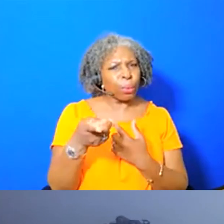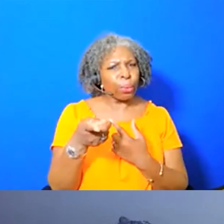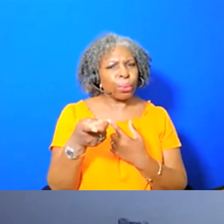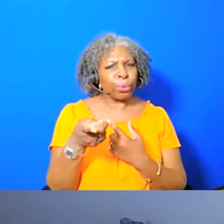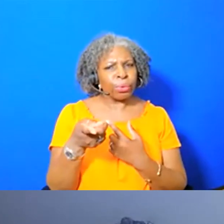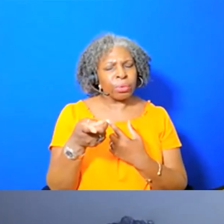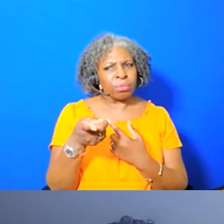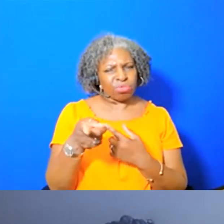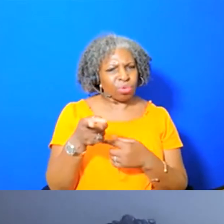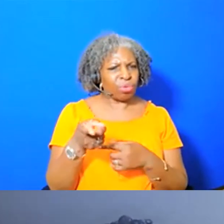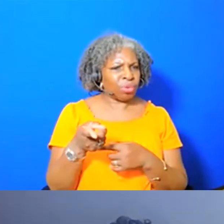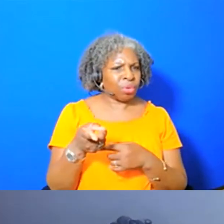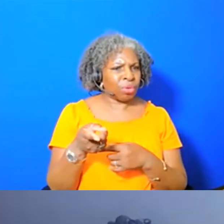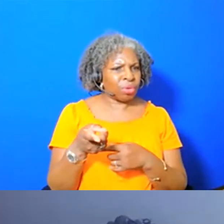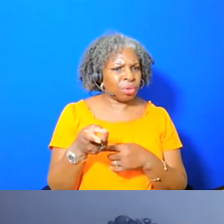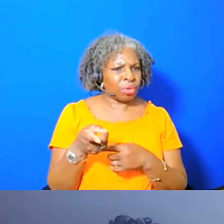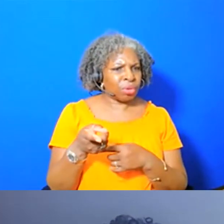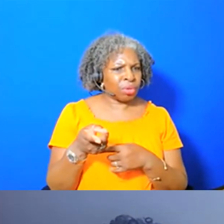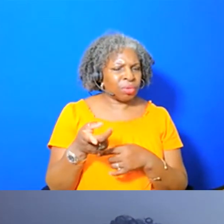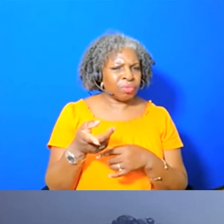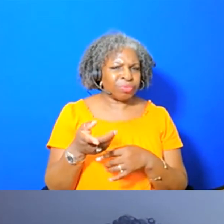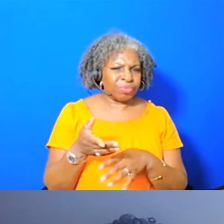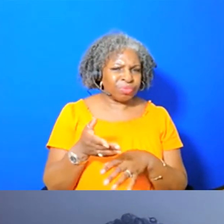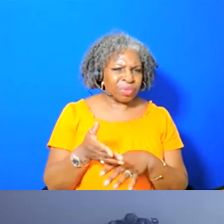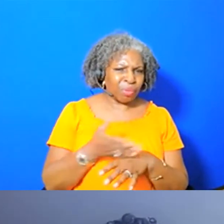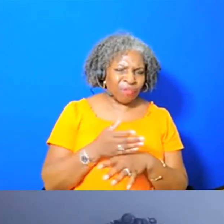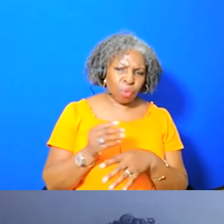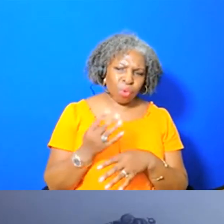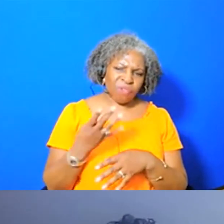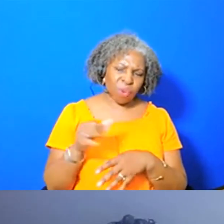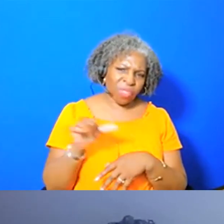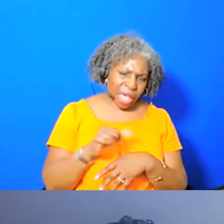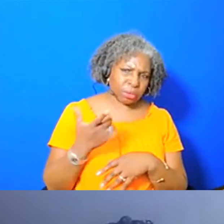And before you'd kind of get that 4000. I was just kind of curious what